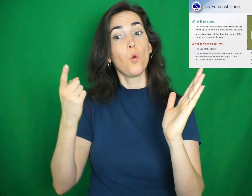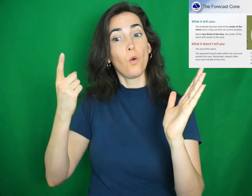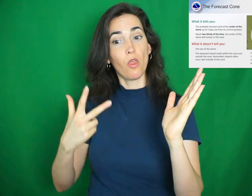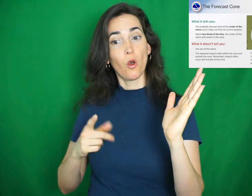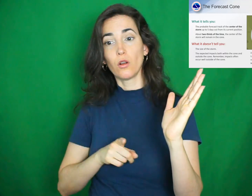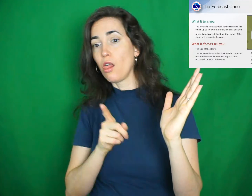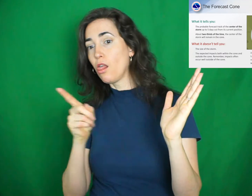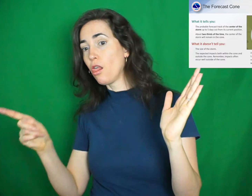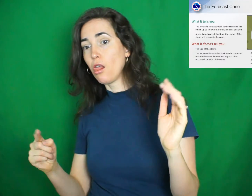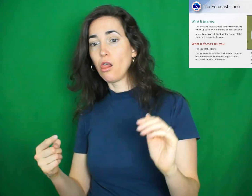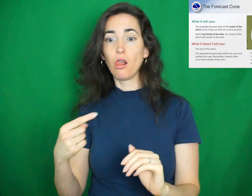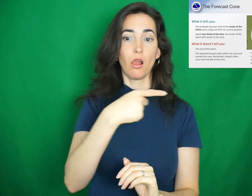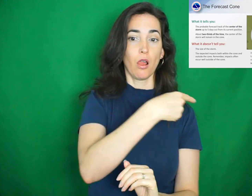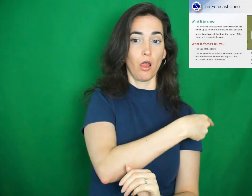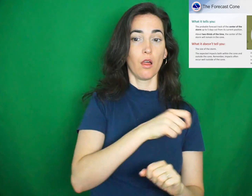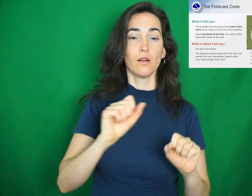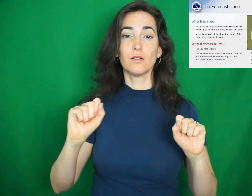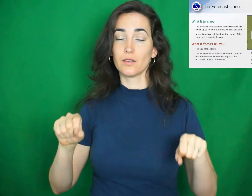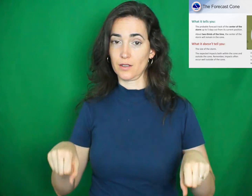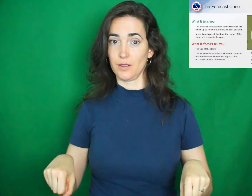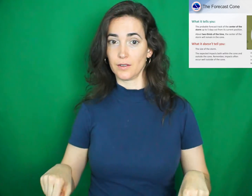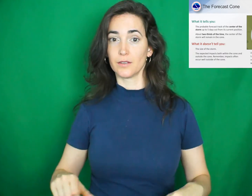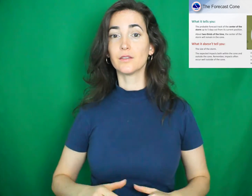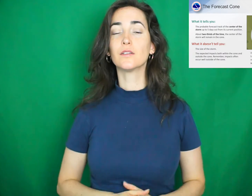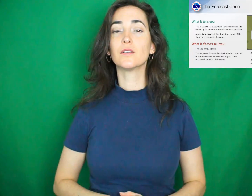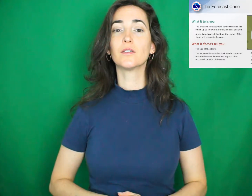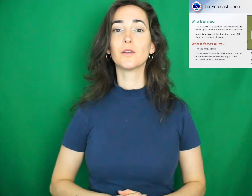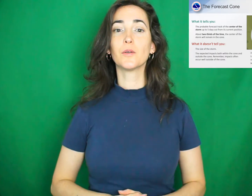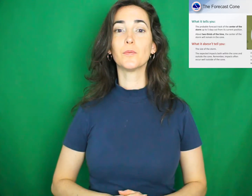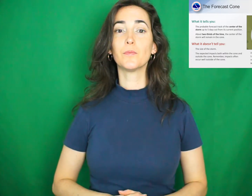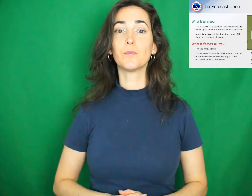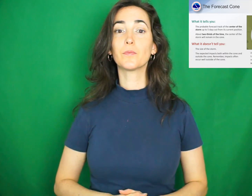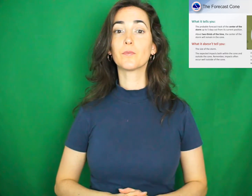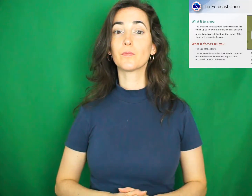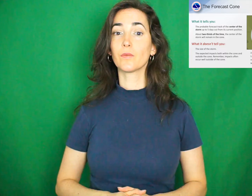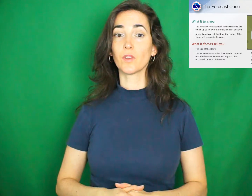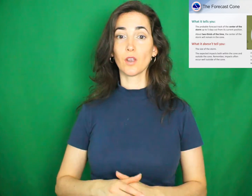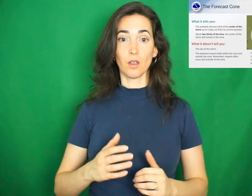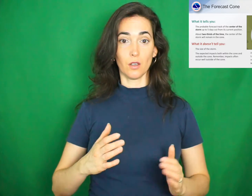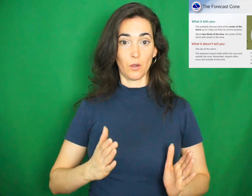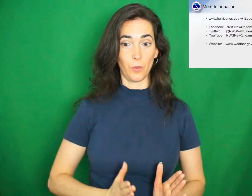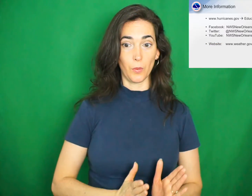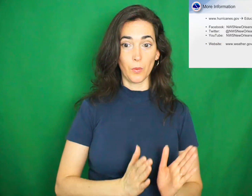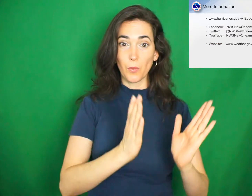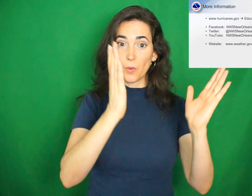from the National Hurricane Center and local National Weather Service offices, as well as our media partners